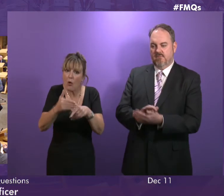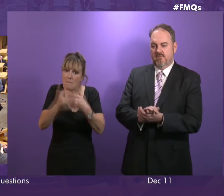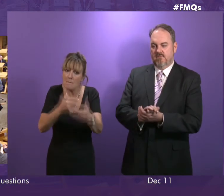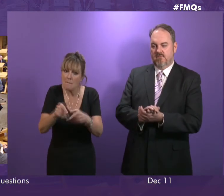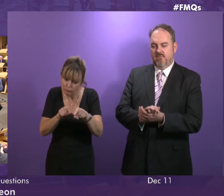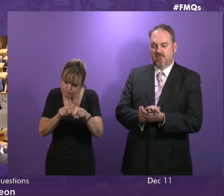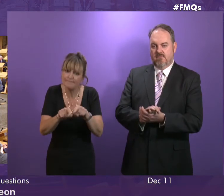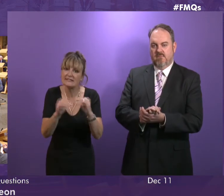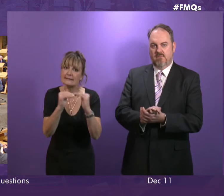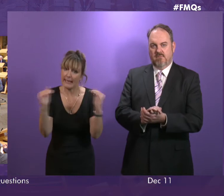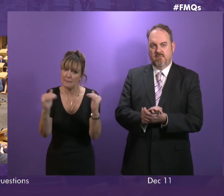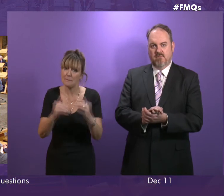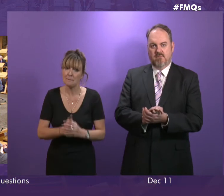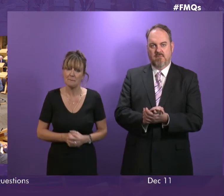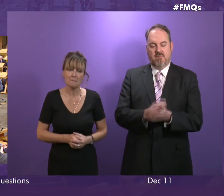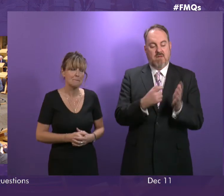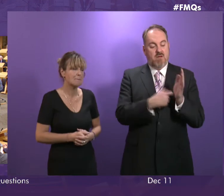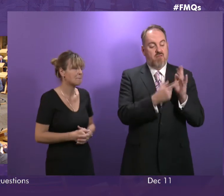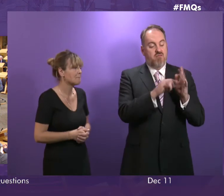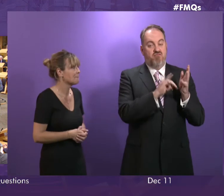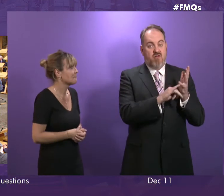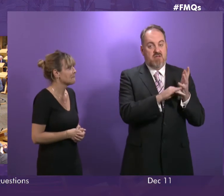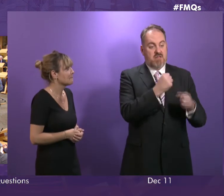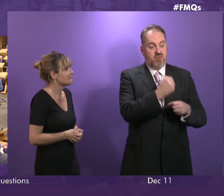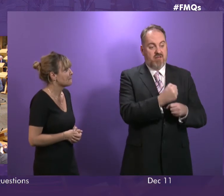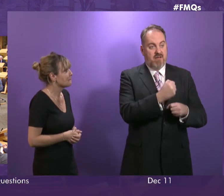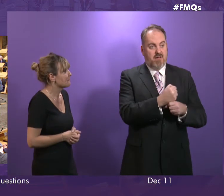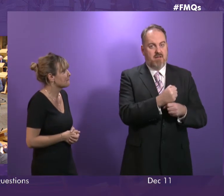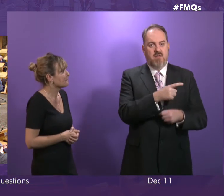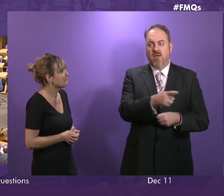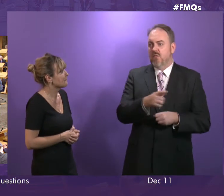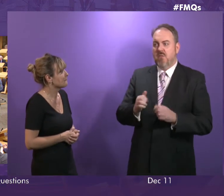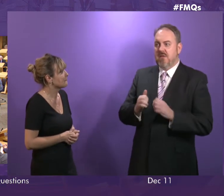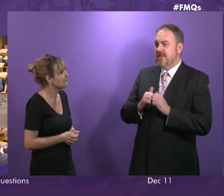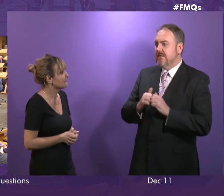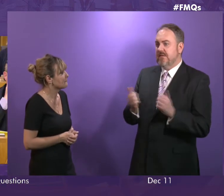If the First Minister disagrees with the available evidence on subject choice inequality, will